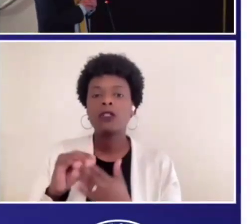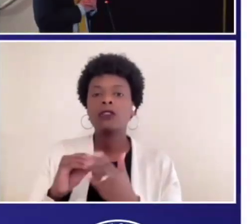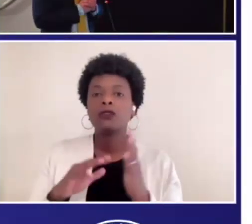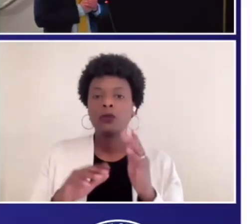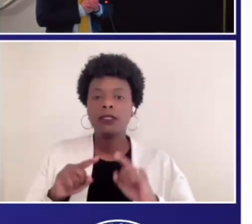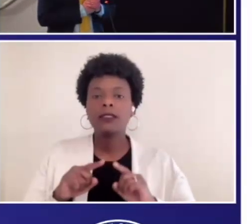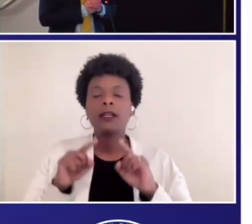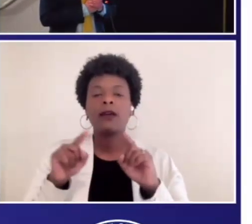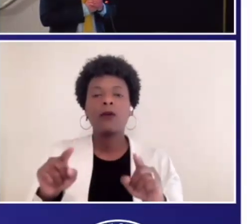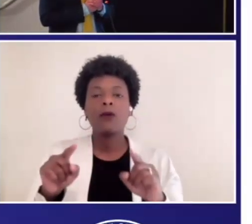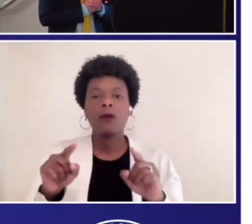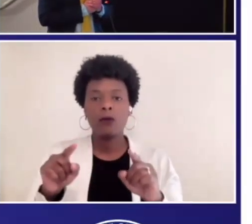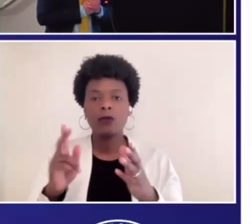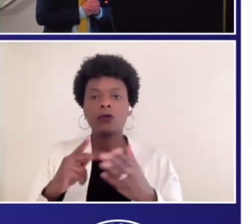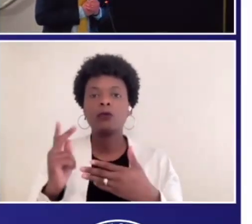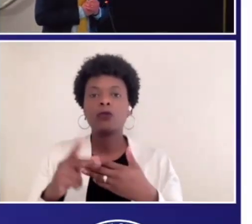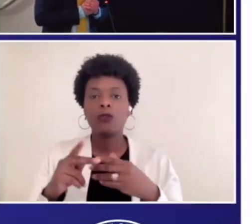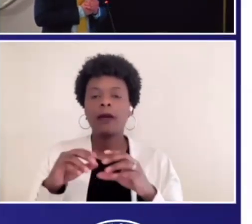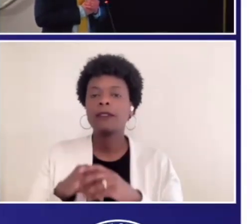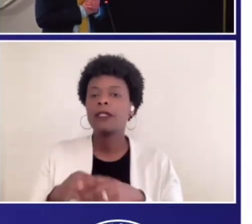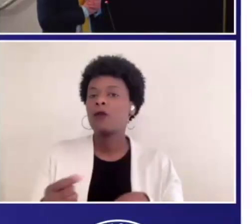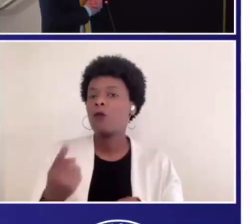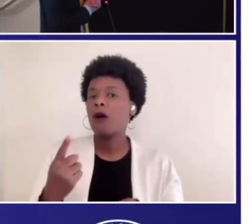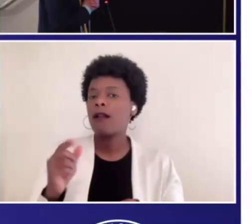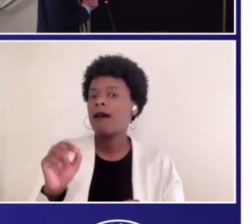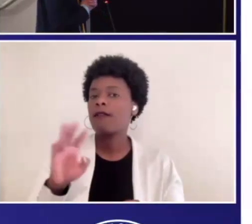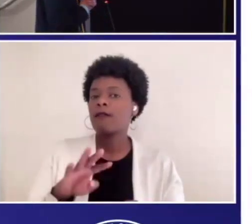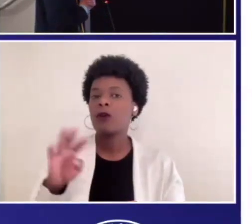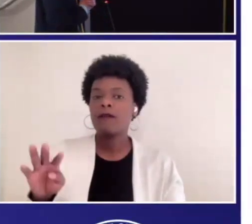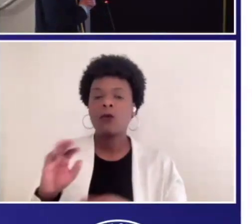programs that are in one of those 44 unique six-digit CIP codes.